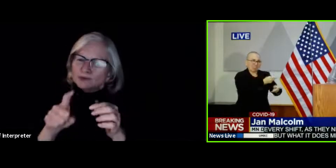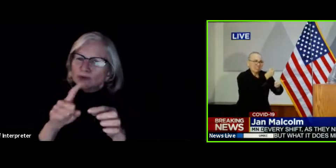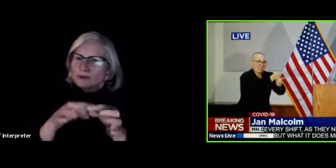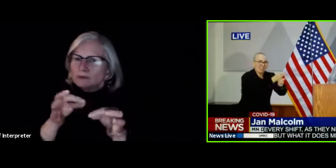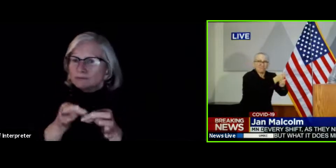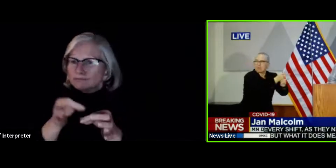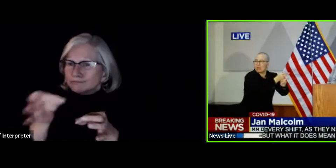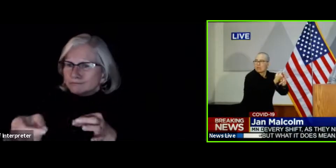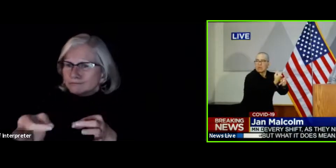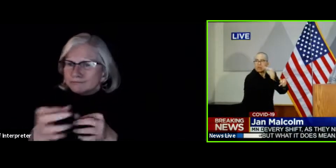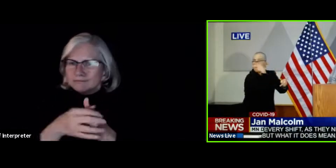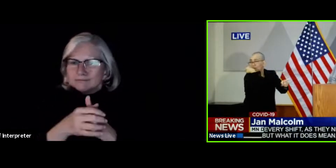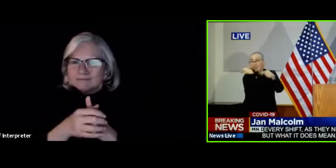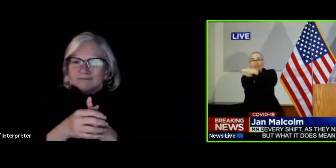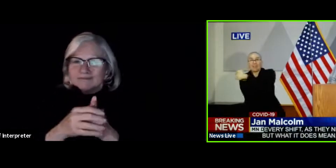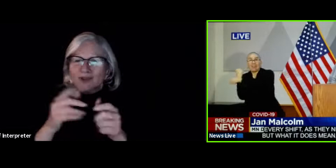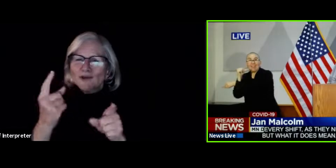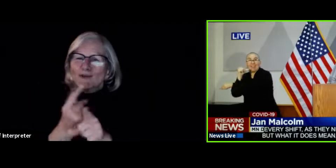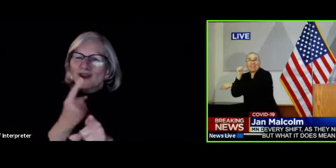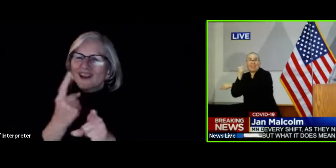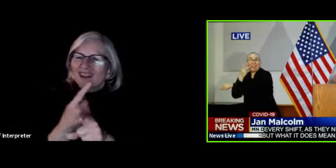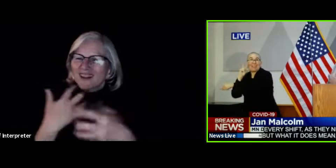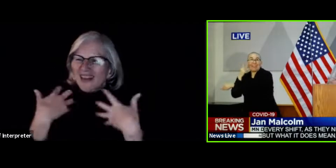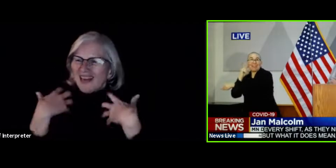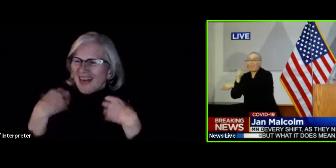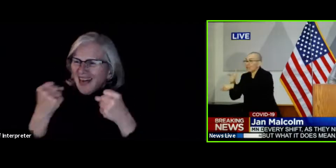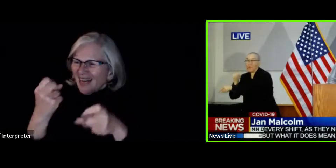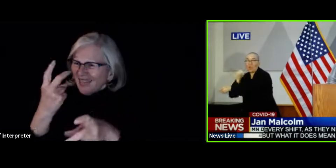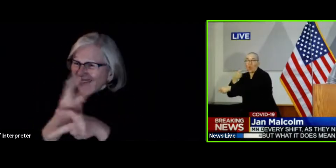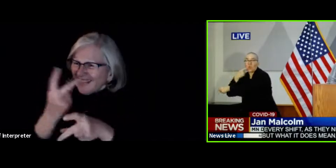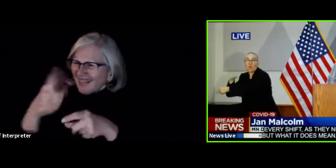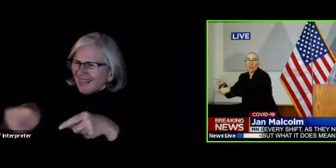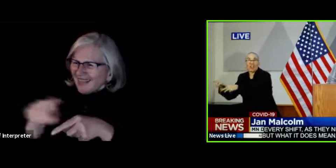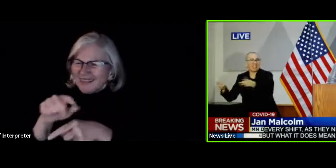THE STANDPOINT OF OTHER LONG-TERM HEALTH IMPACTS ON THE